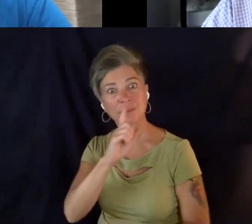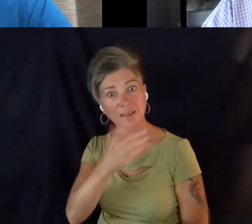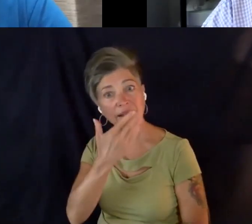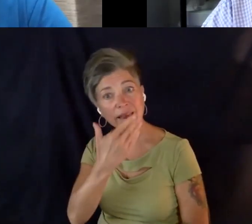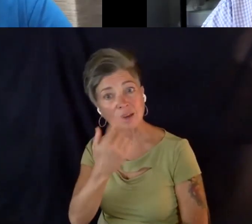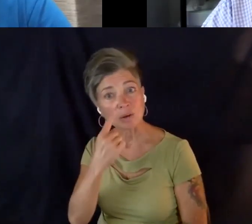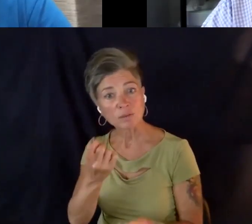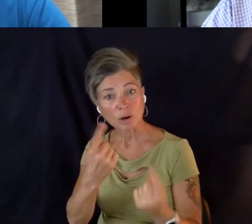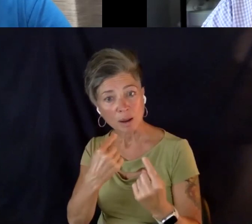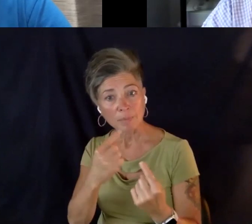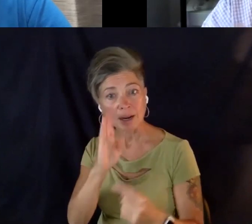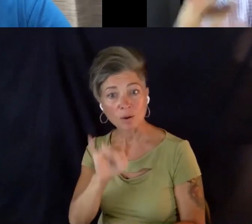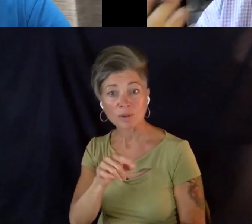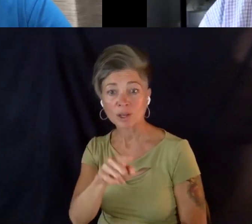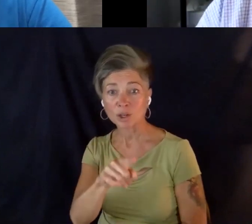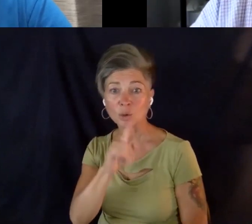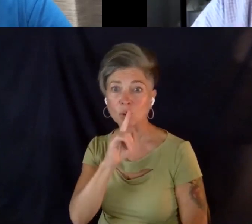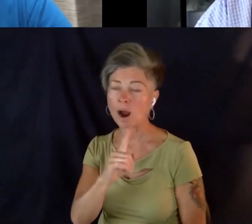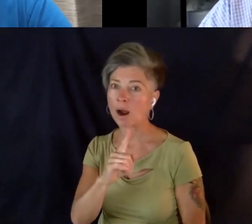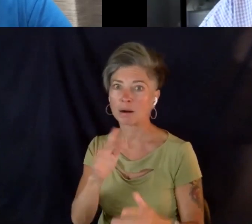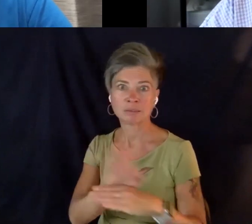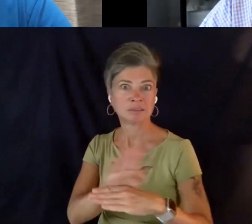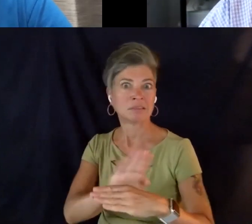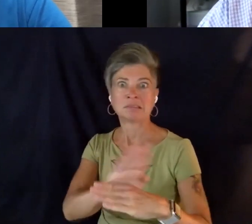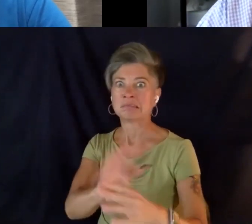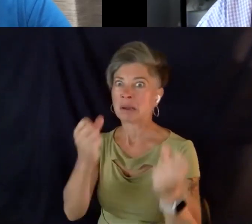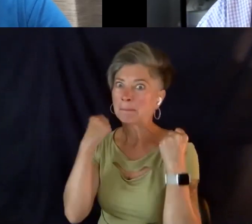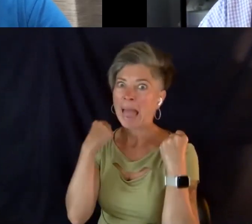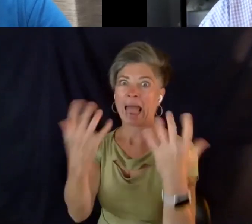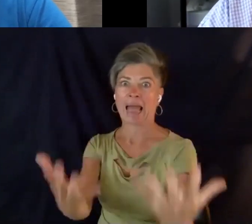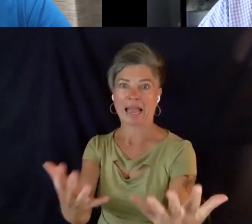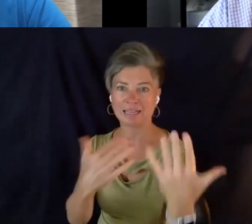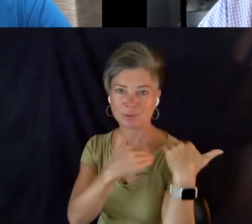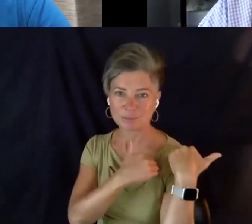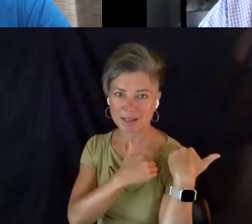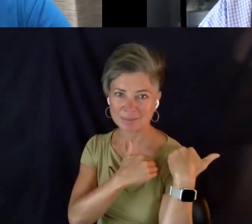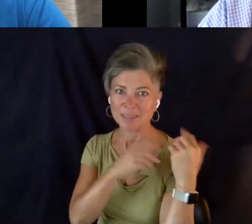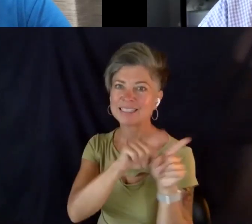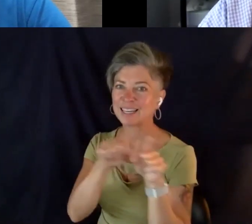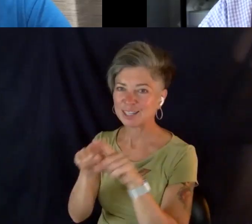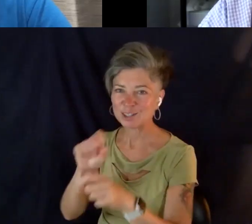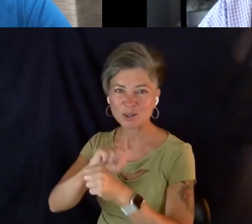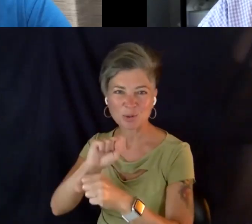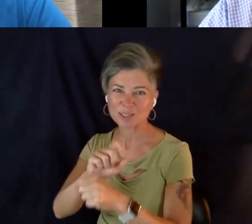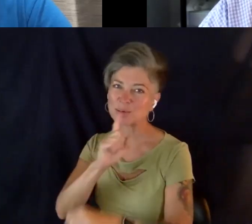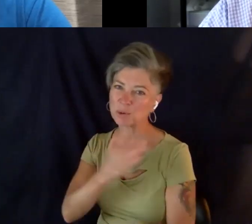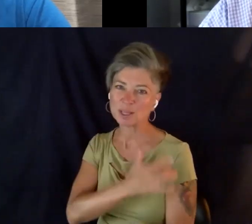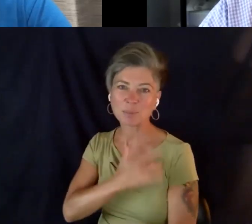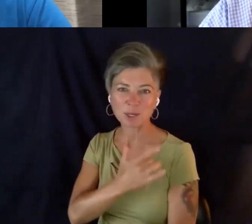I know that you are bogged down with many different responsibilities in addition to work, so we really appreciate you taking the time tonight.